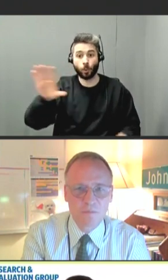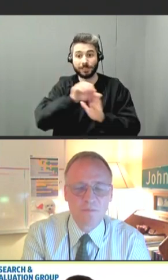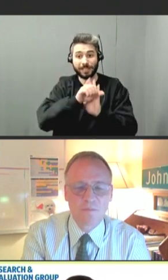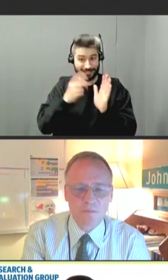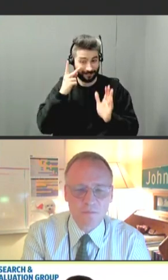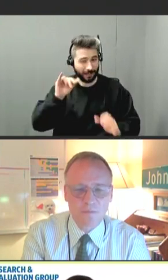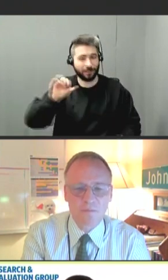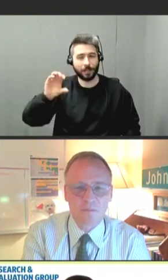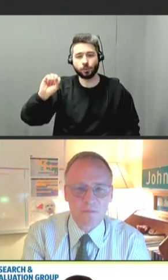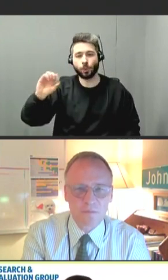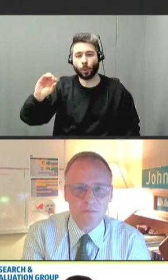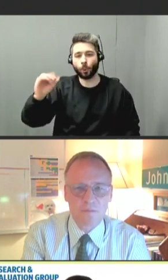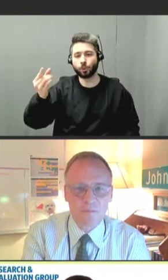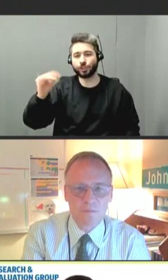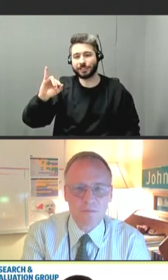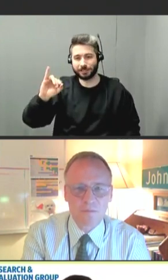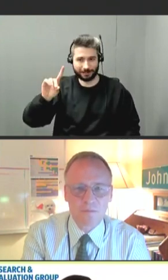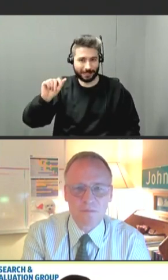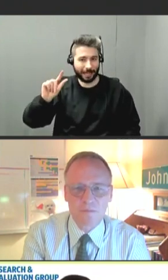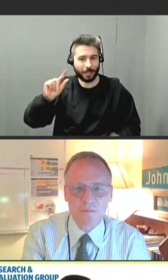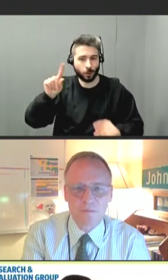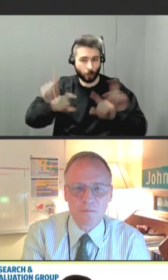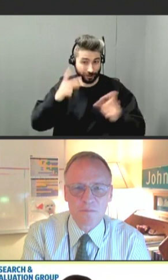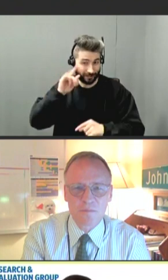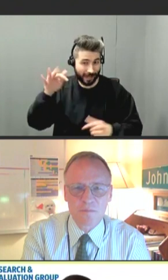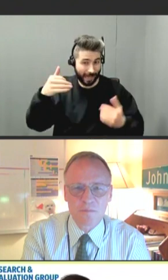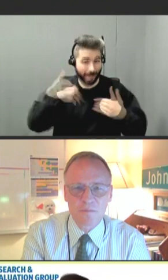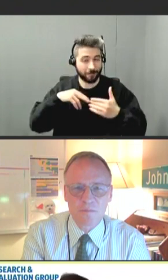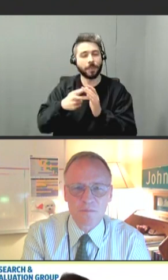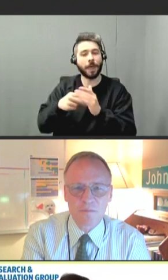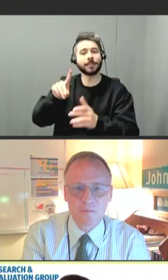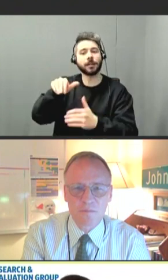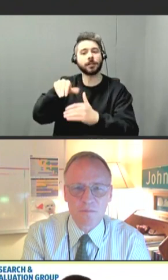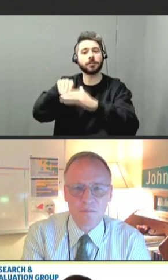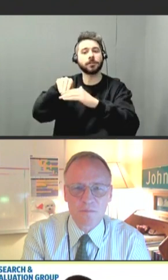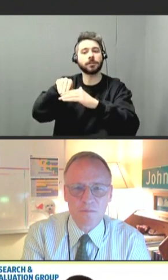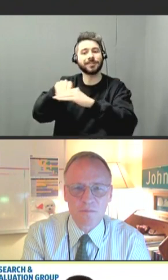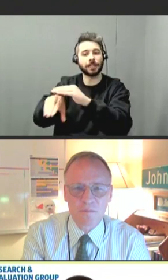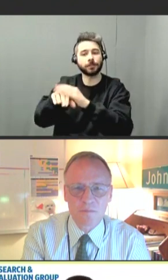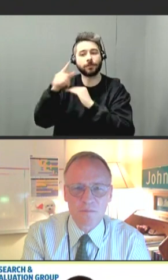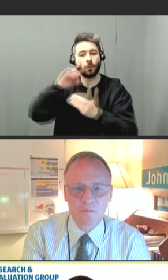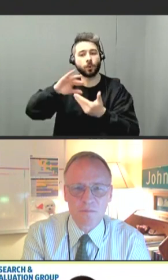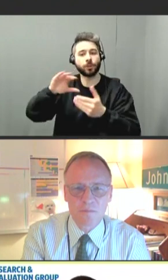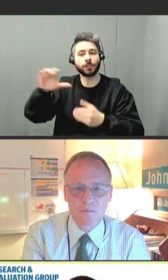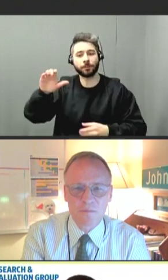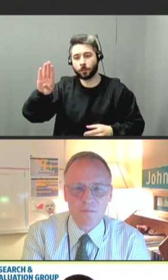data questions. That just makes data accessible to community-based organizations, researchers,